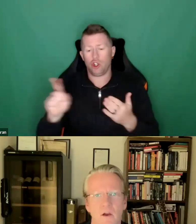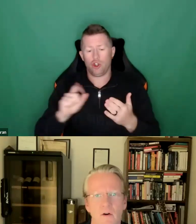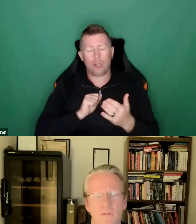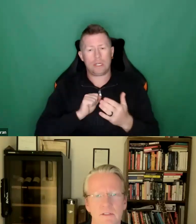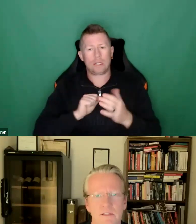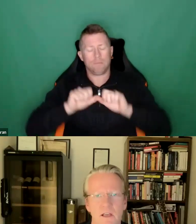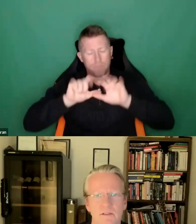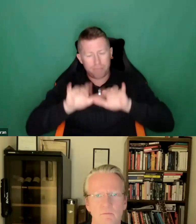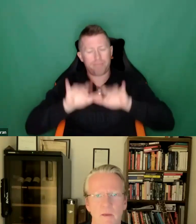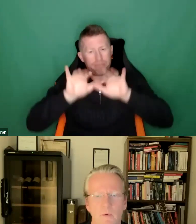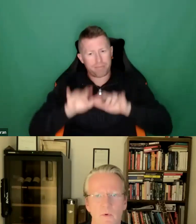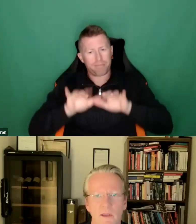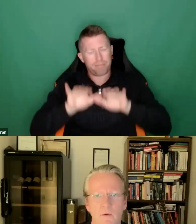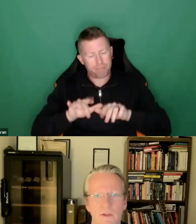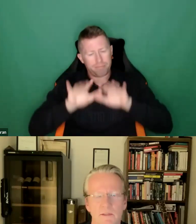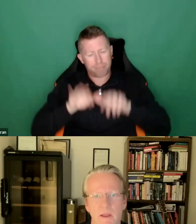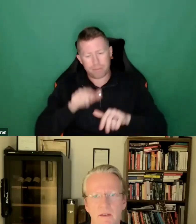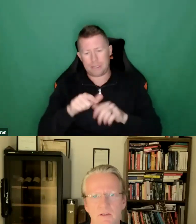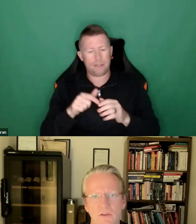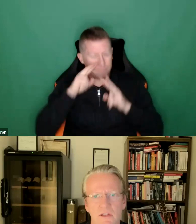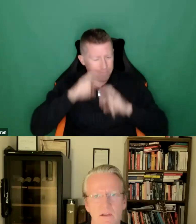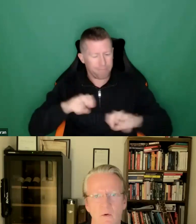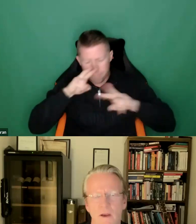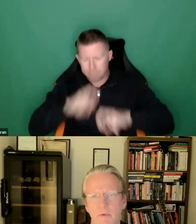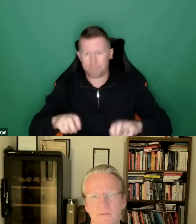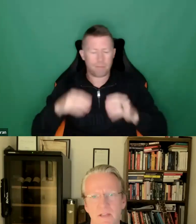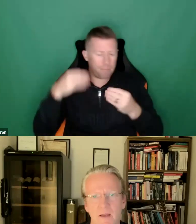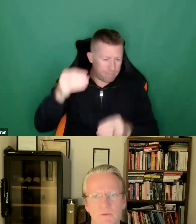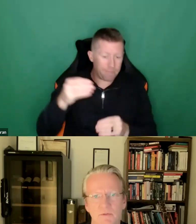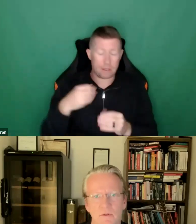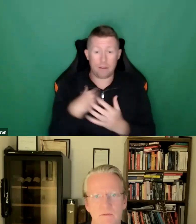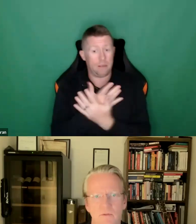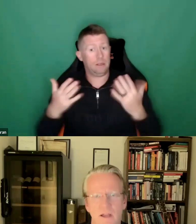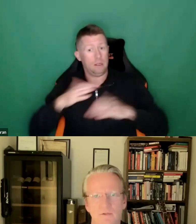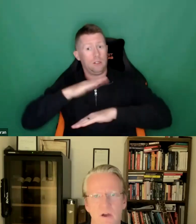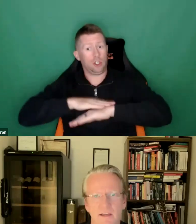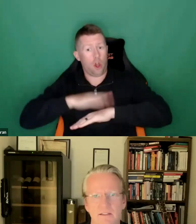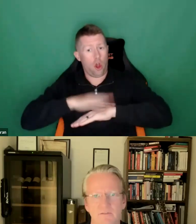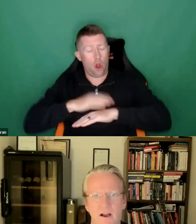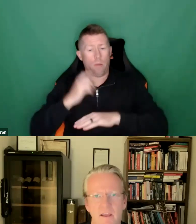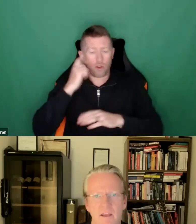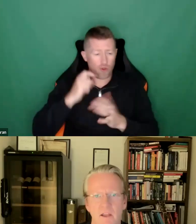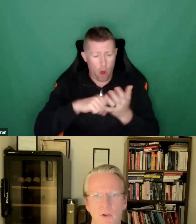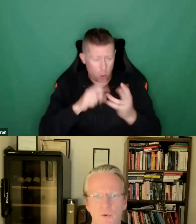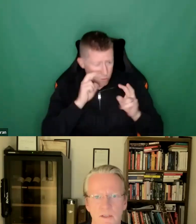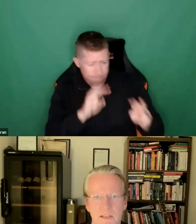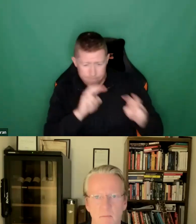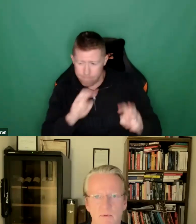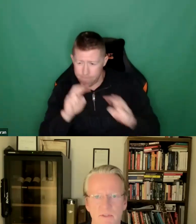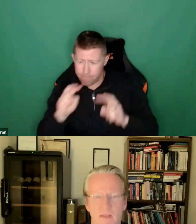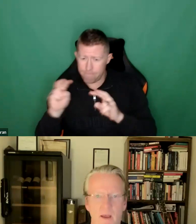maybe we kind of need a permissive environment that allows that to happen and help things grow. And Pasi has got some